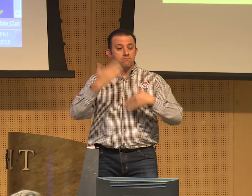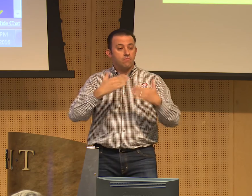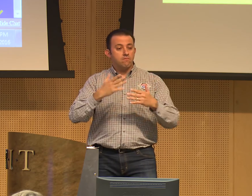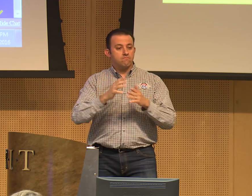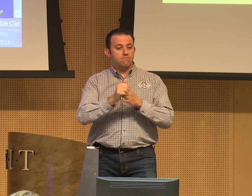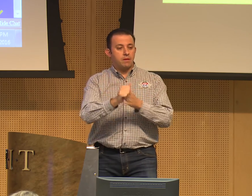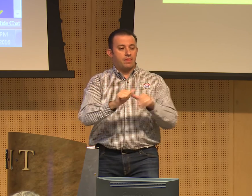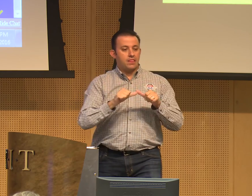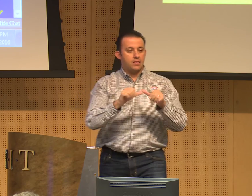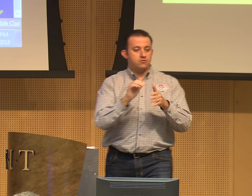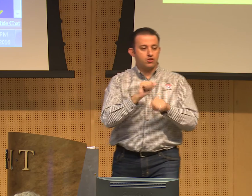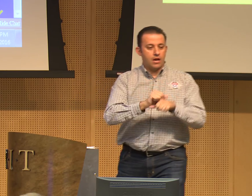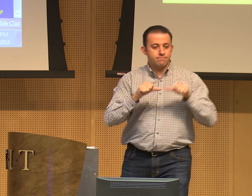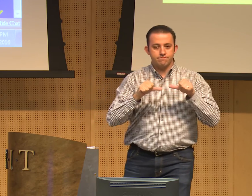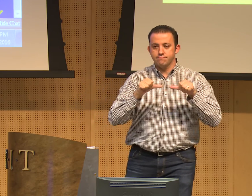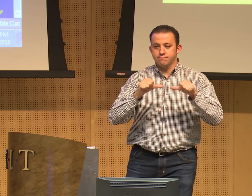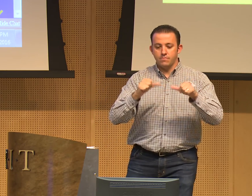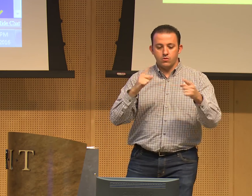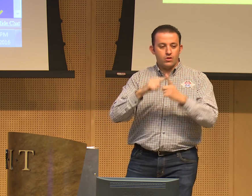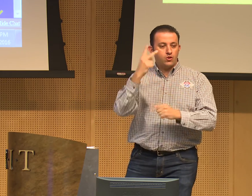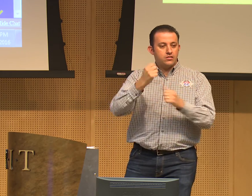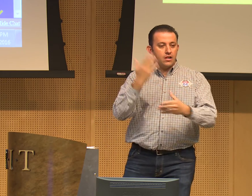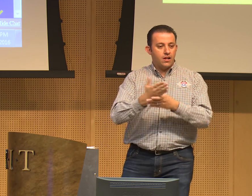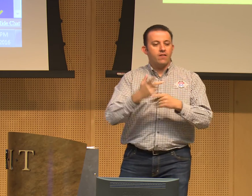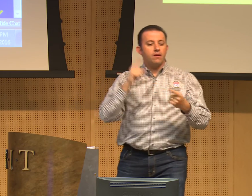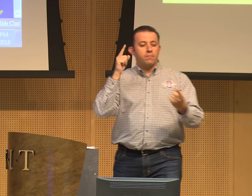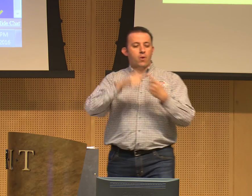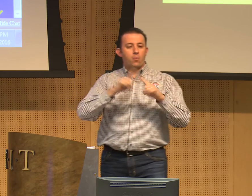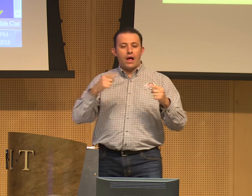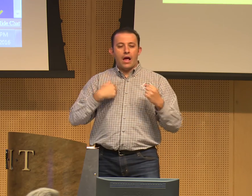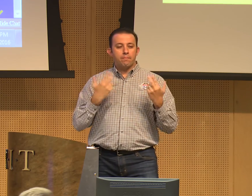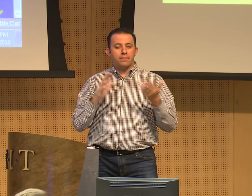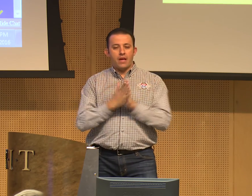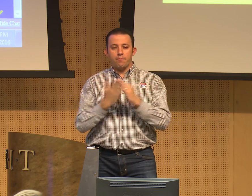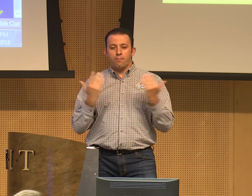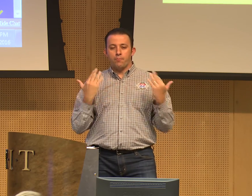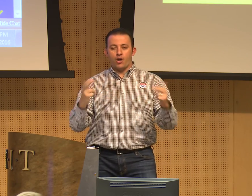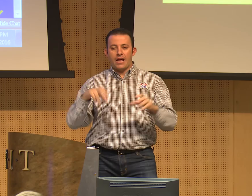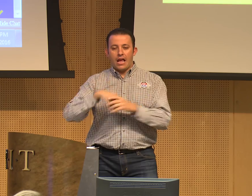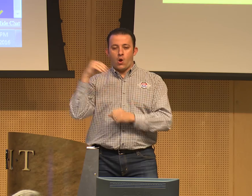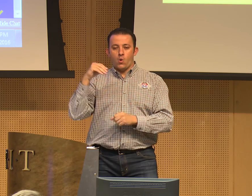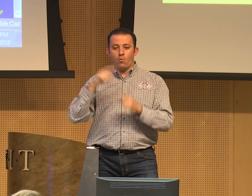which led me into permanent leadership, um, but that's where I became a little bit of burned out